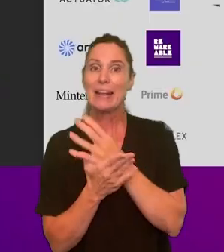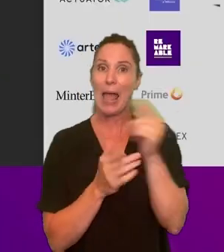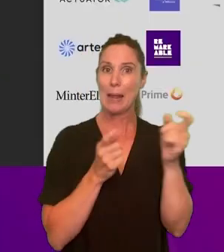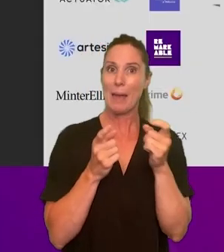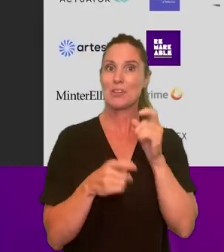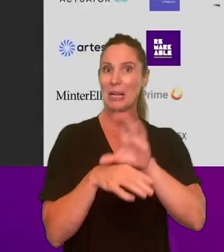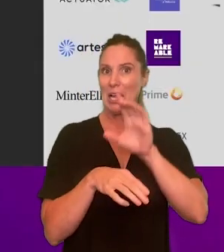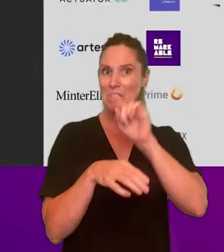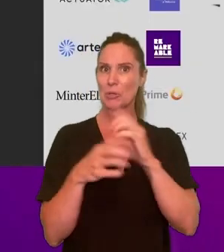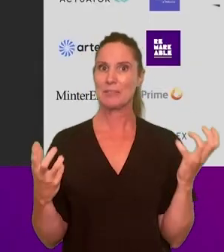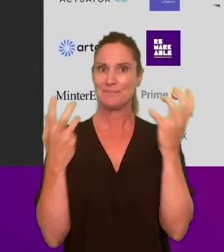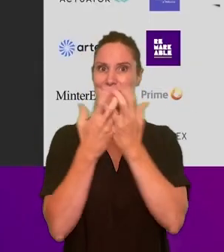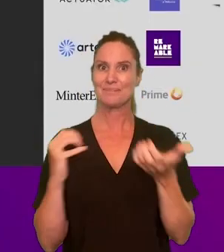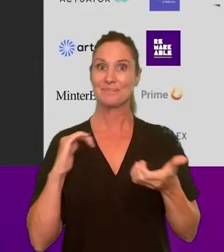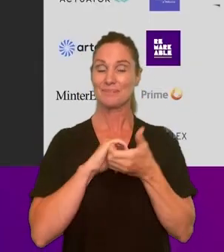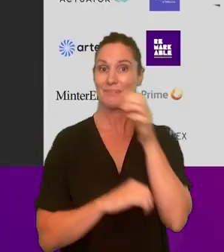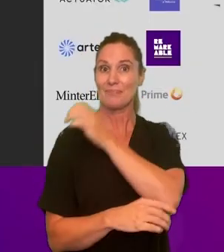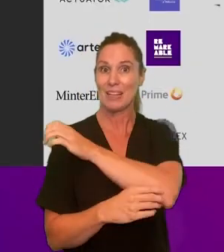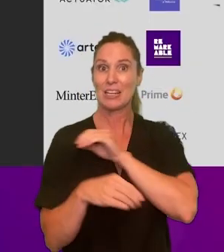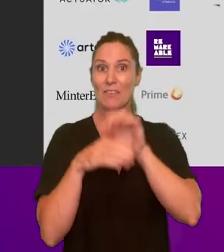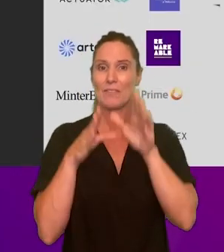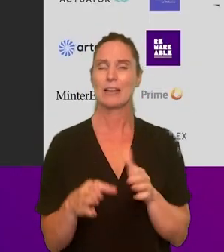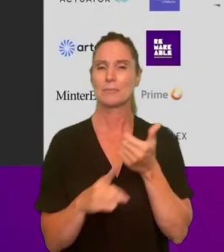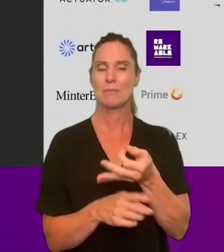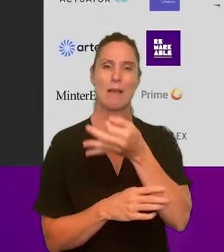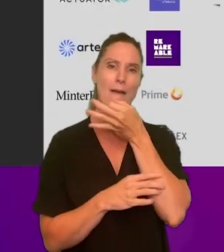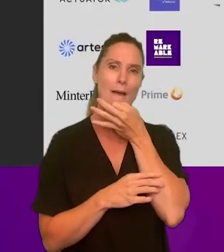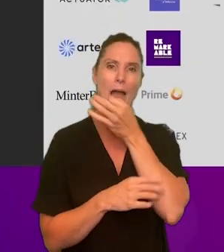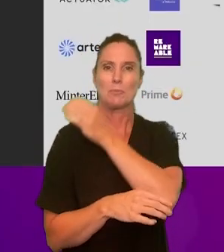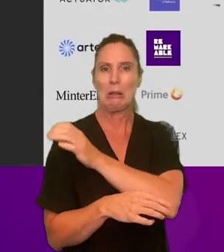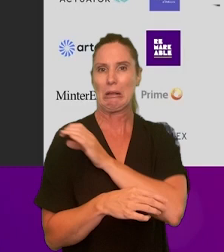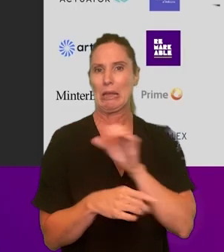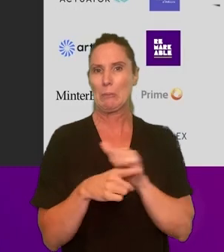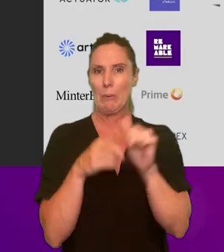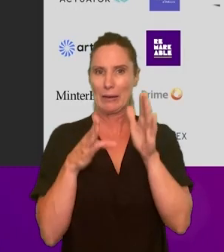Our clinical advisors are expert clinical practitioners and world-leading researchers